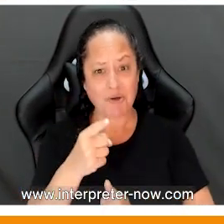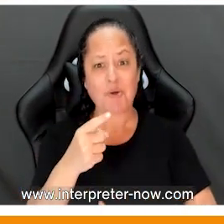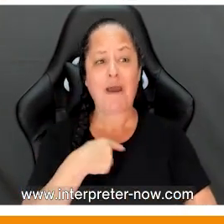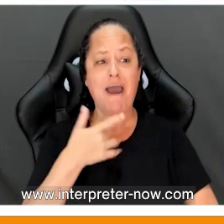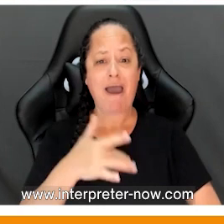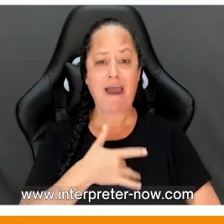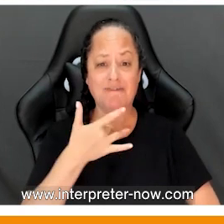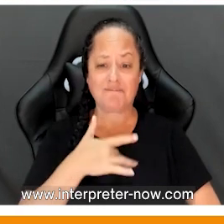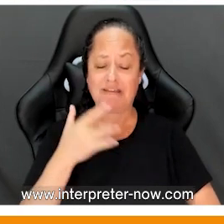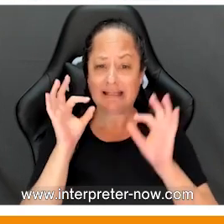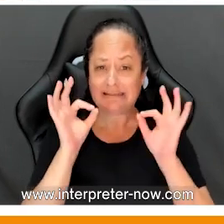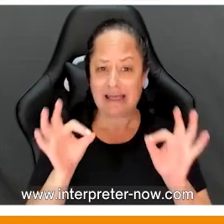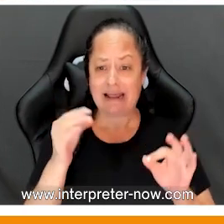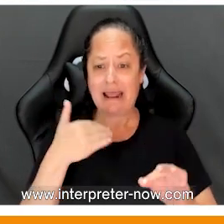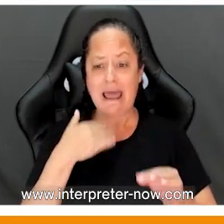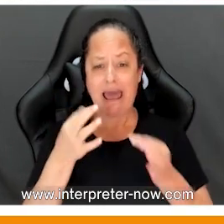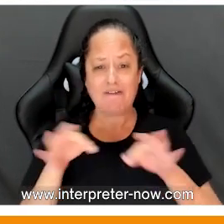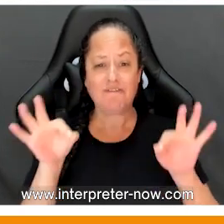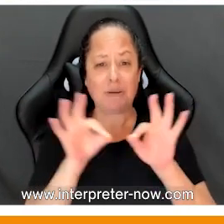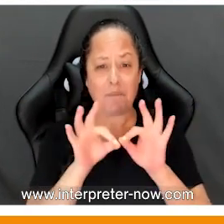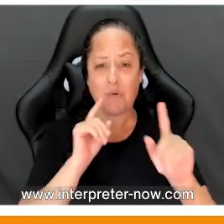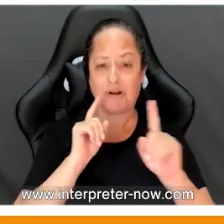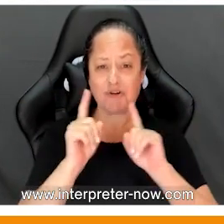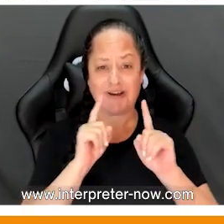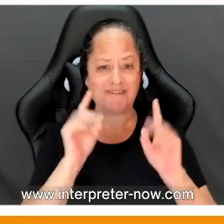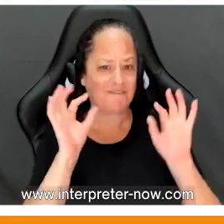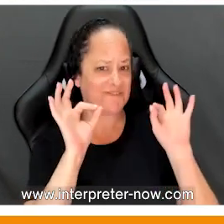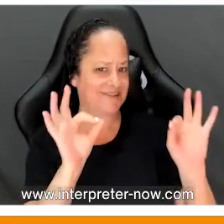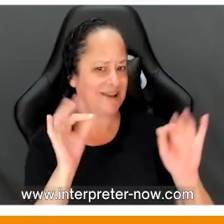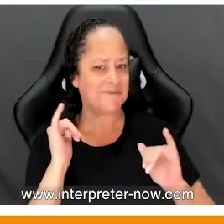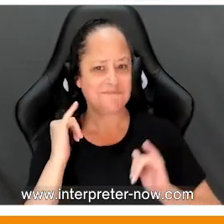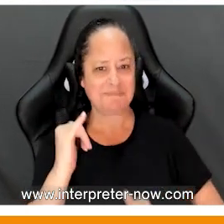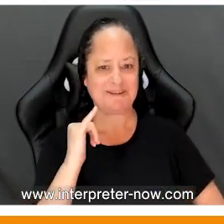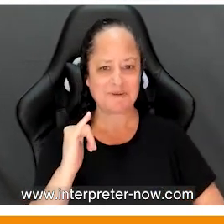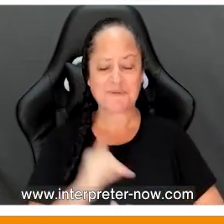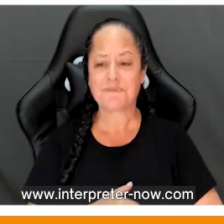I'm feeling excited to just have this very important conversation. Fantastic. Me too.